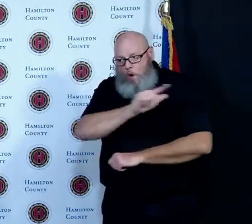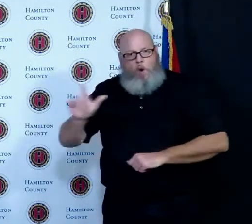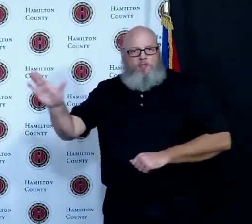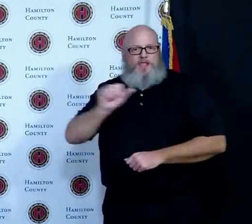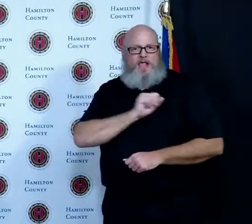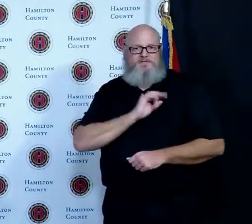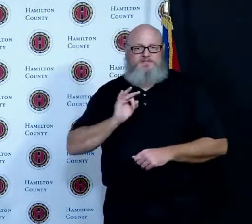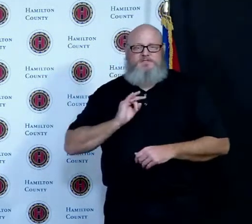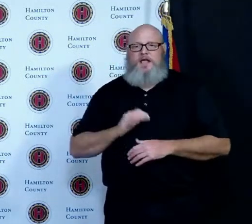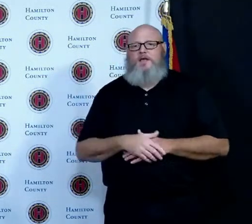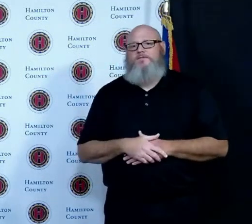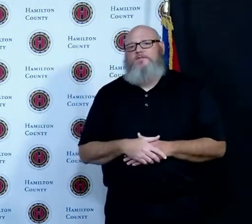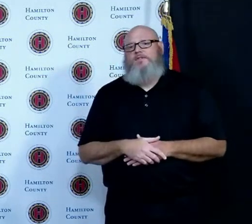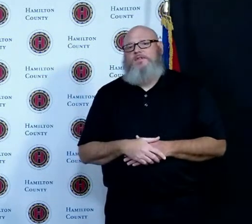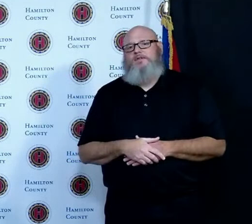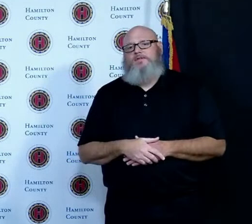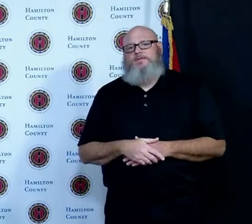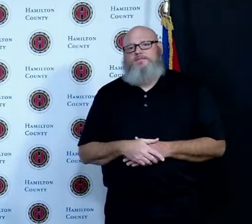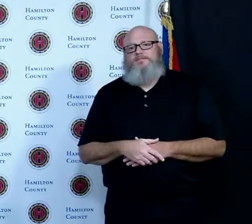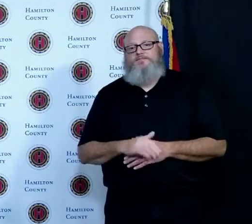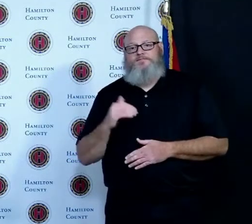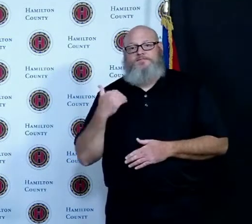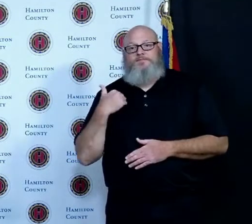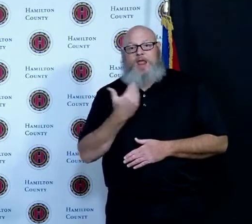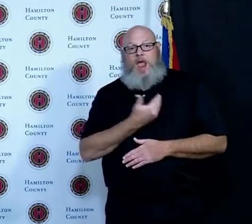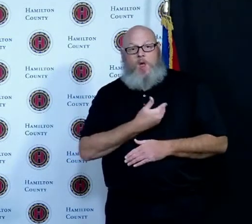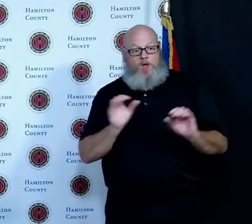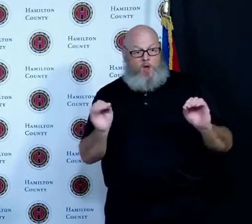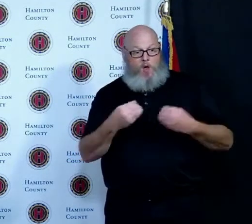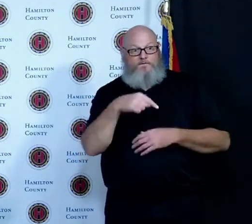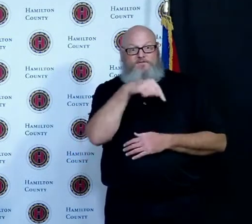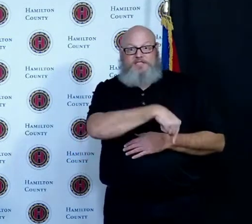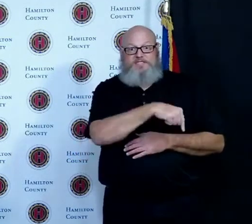in congregate settings that are not classified as nursing homes so we've done a lot of great